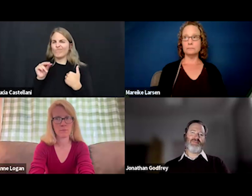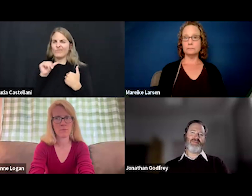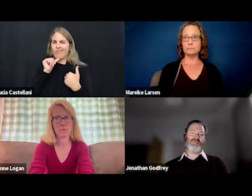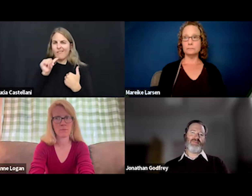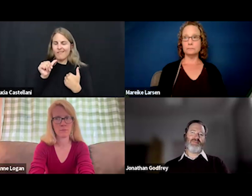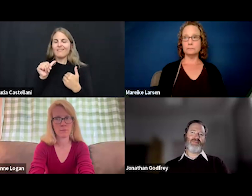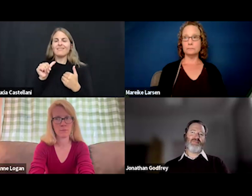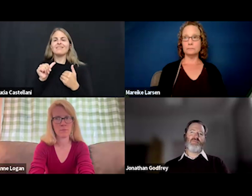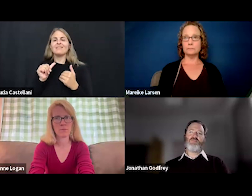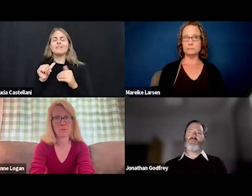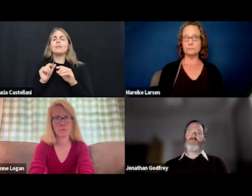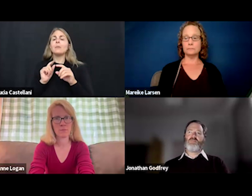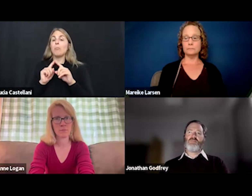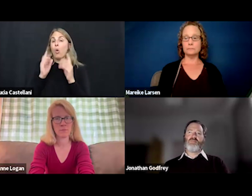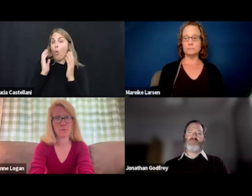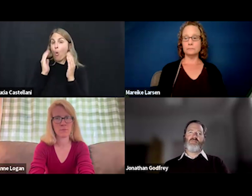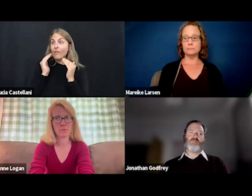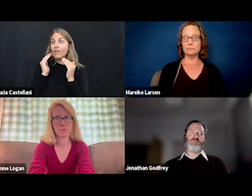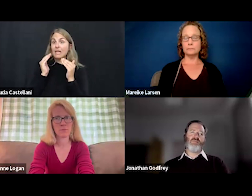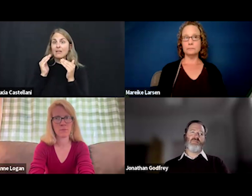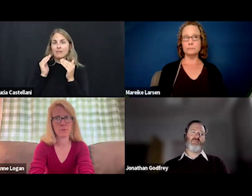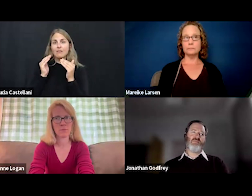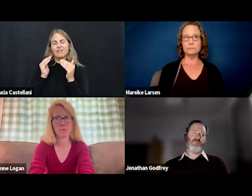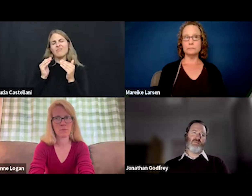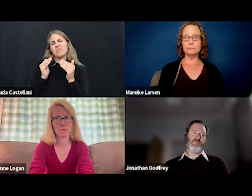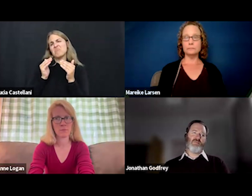But hopefully by the end of the next hour and a half,